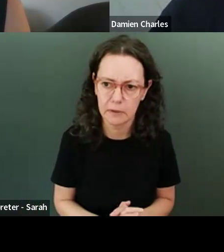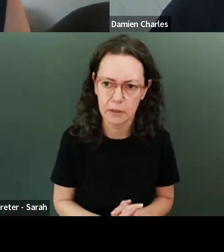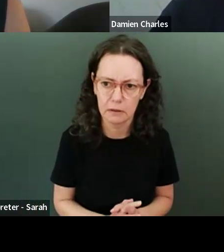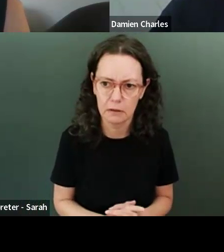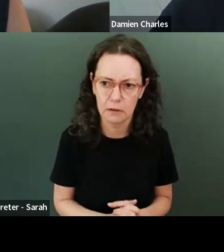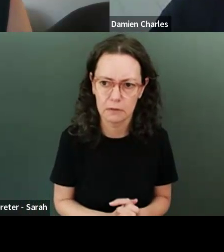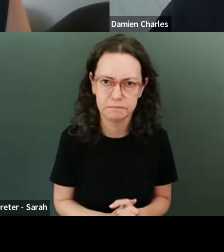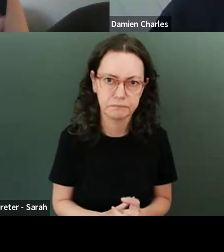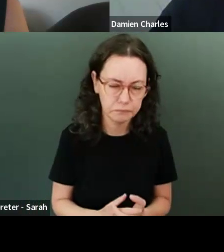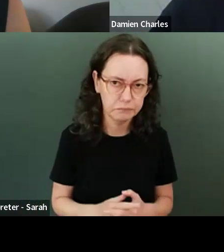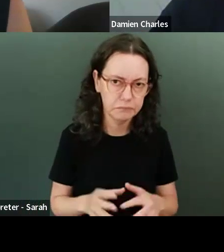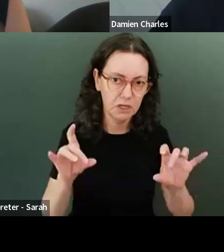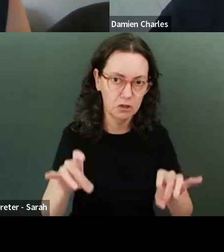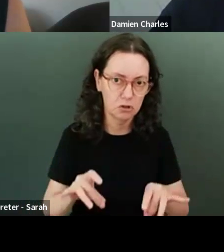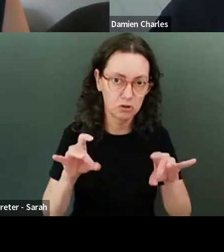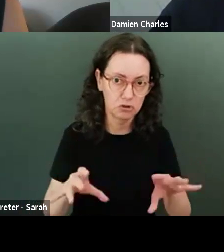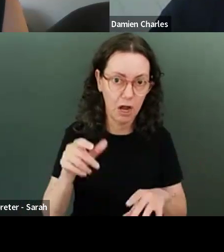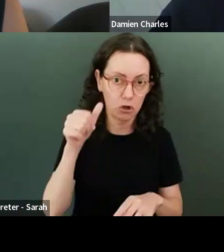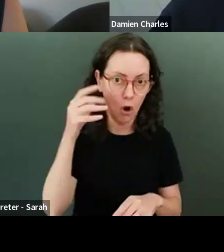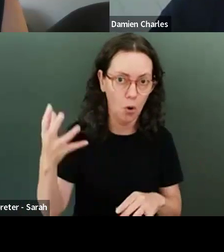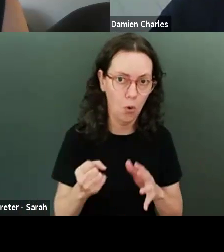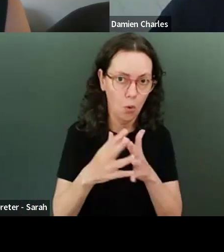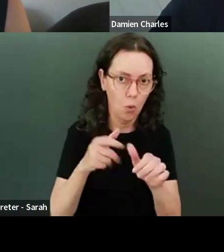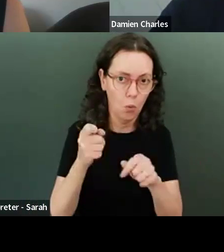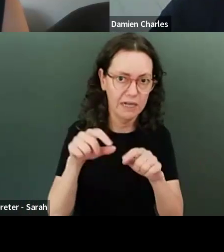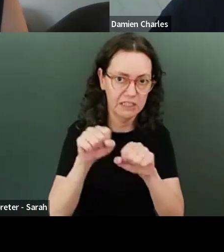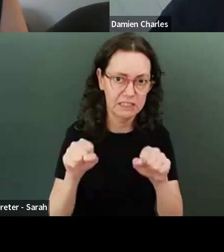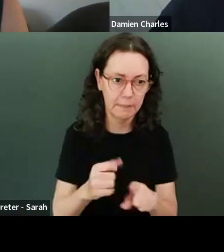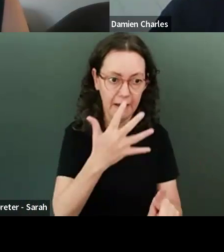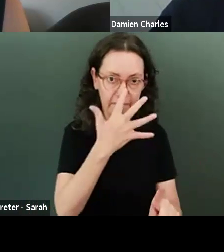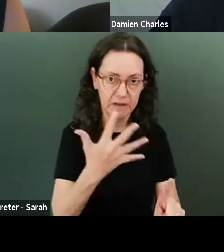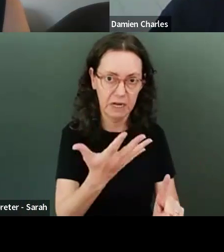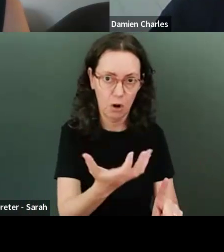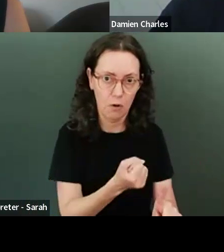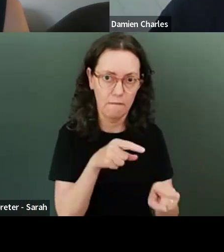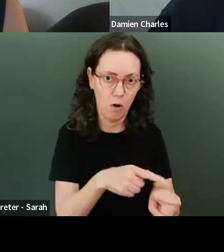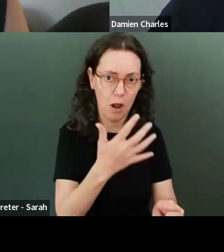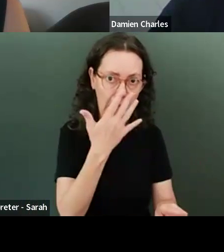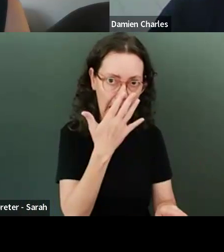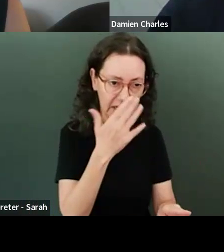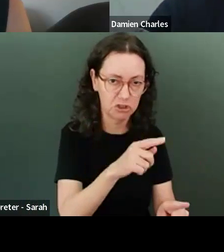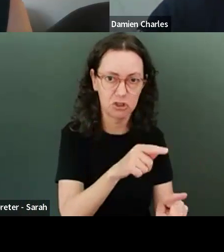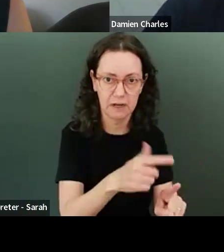wages system in Australia, a 15-year-old is on a 15 year old's wage and once you're